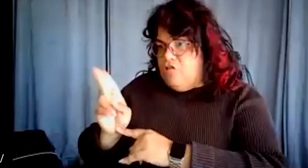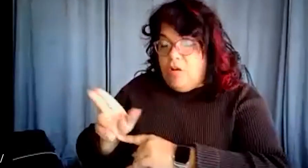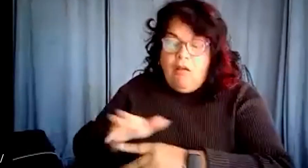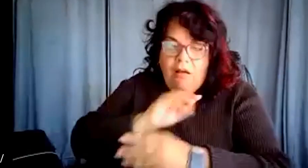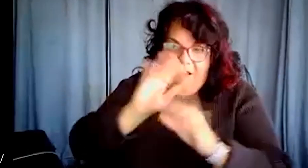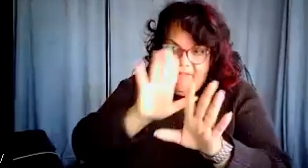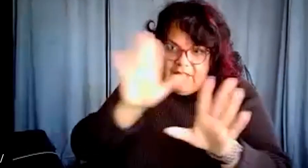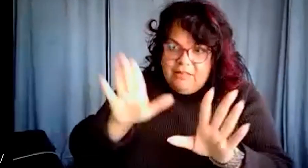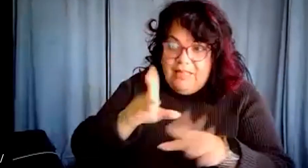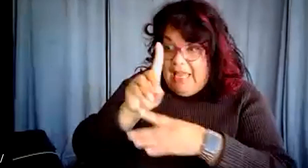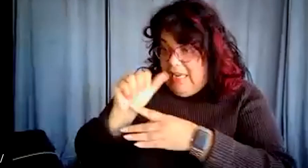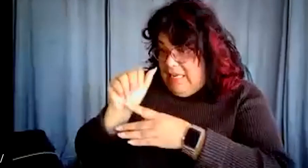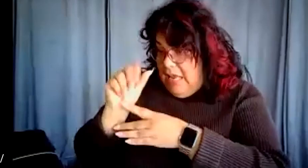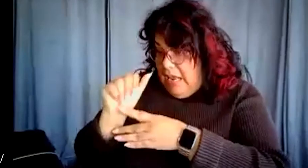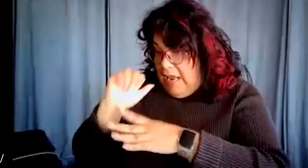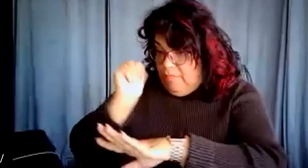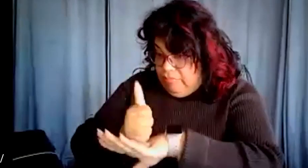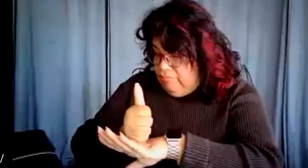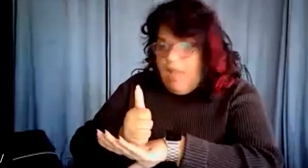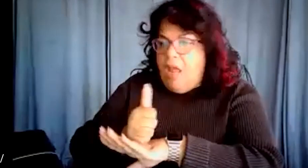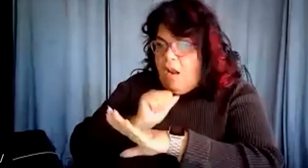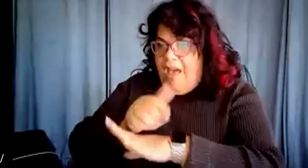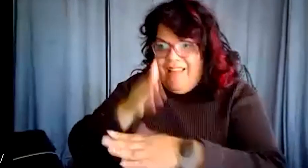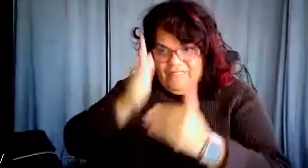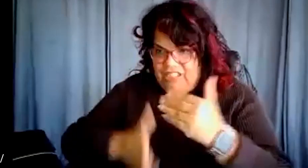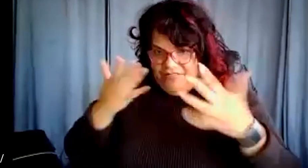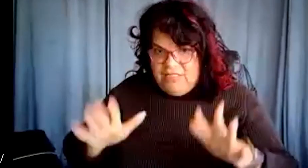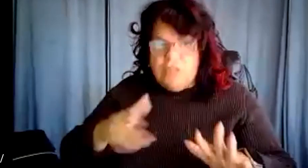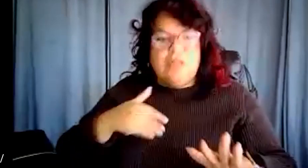I also wrote about the ADA in my book, How To Be An Ally, because I felt like it was